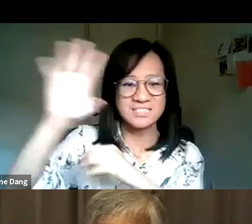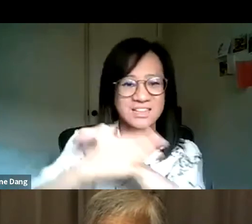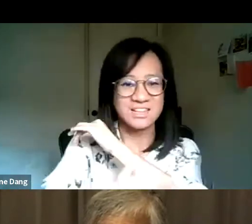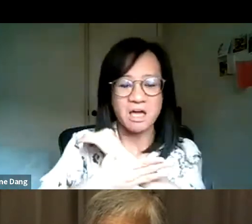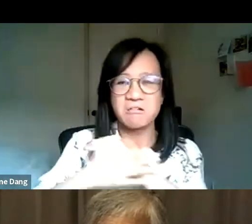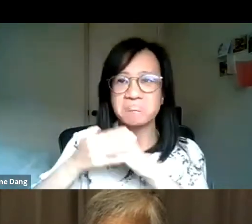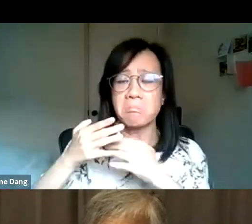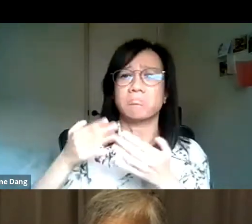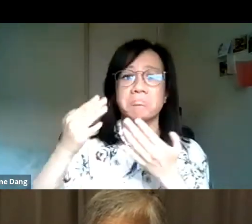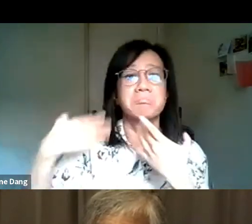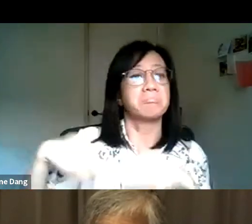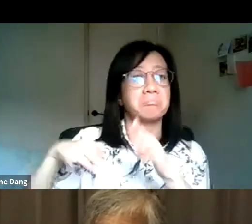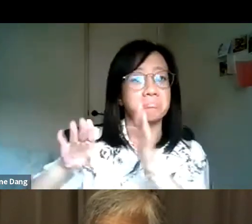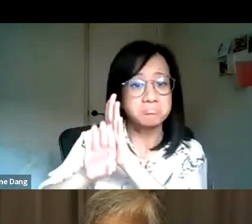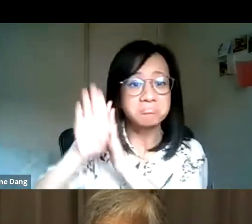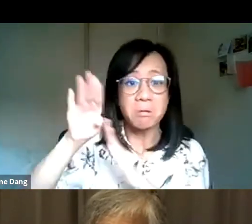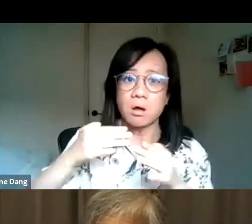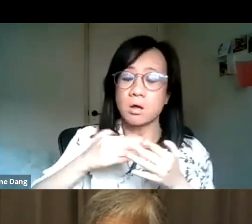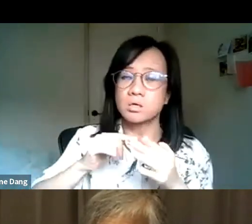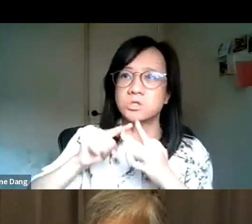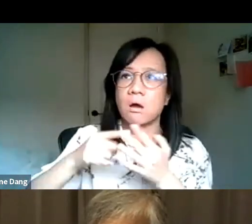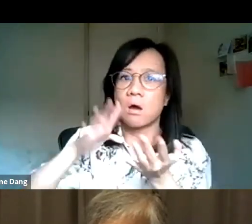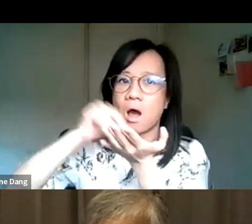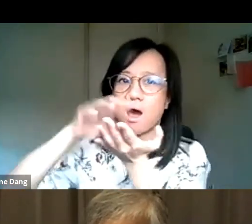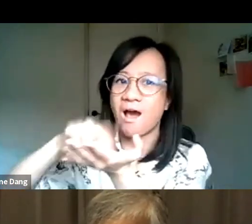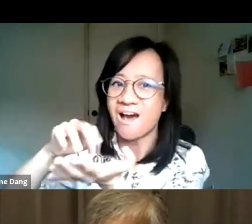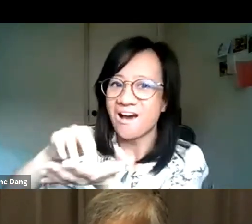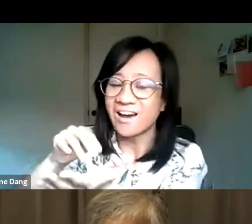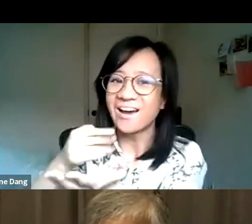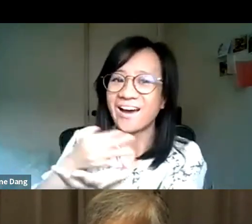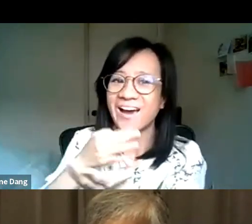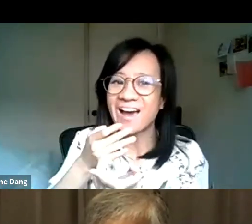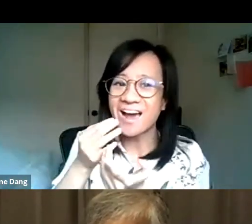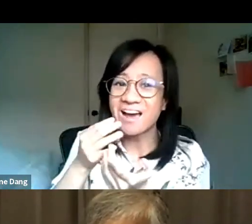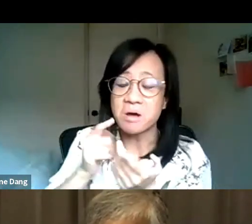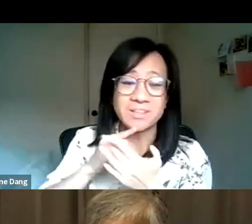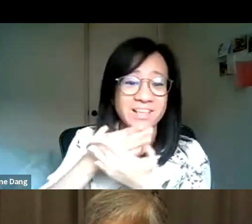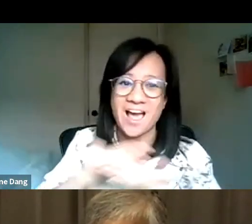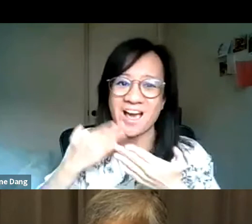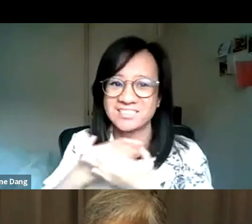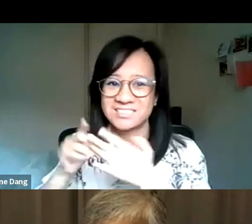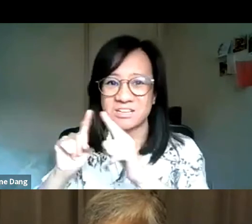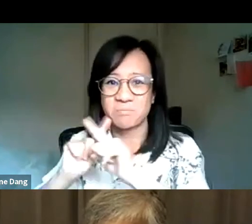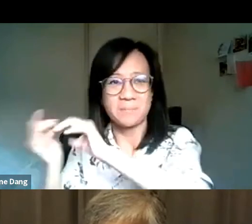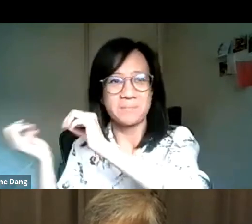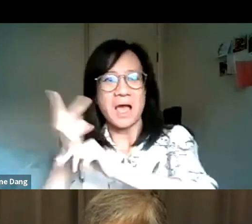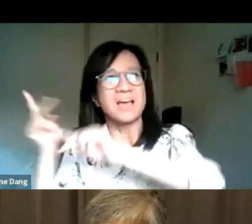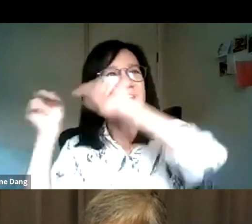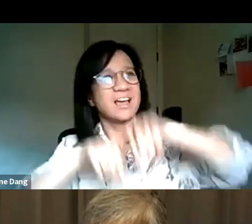I was visiting Asian countries, I started learning about what it was to be Asian, and